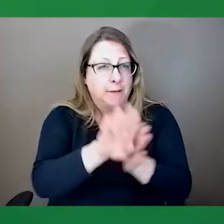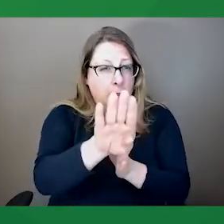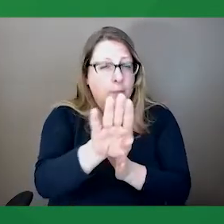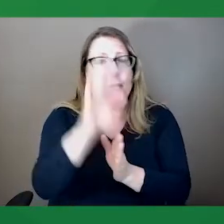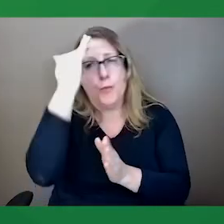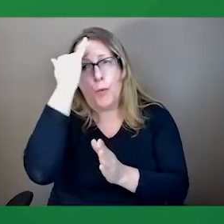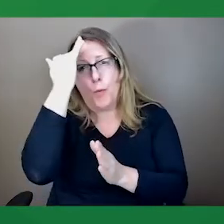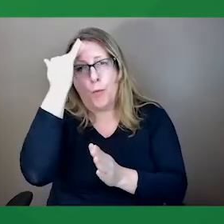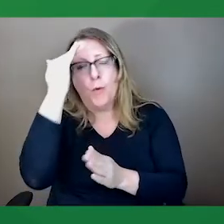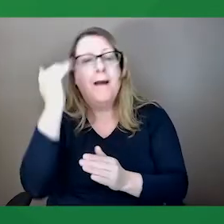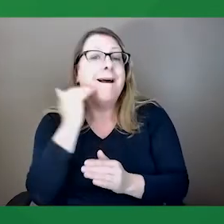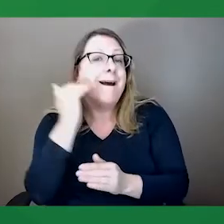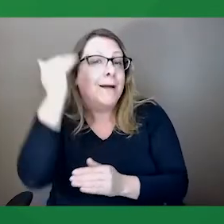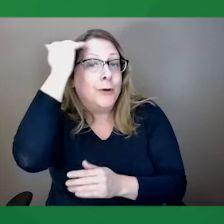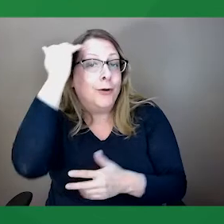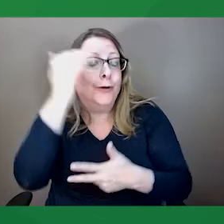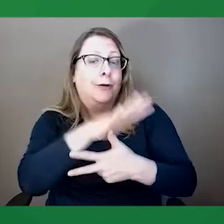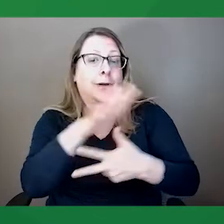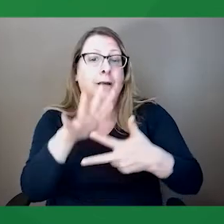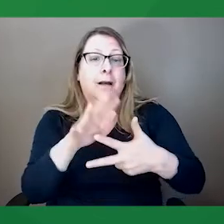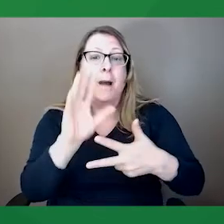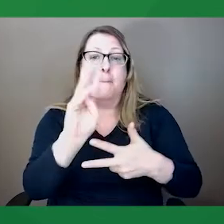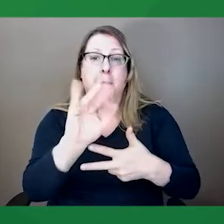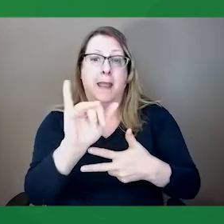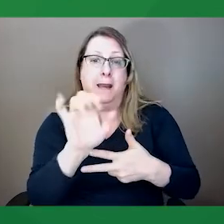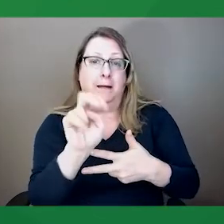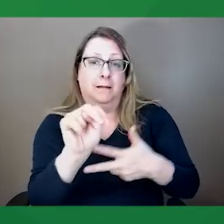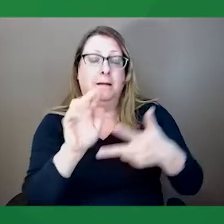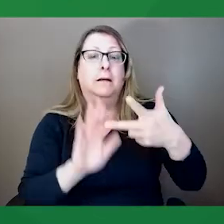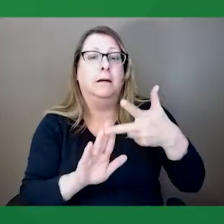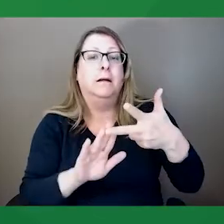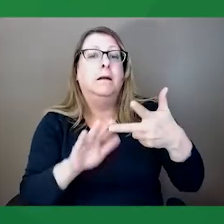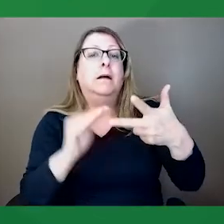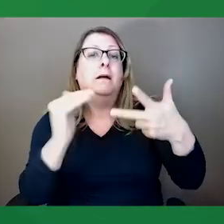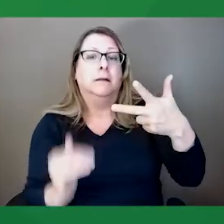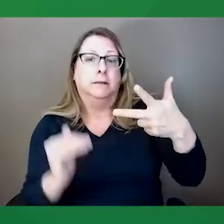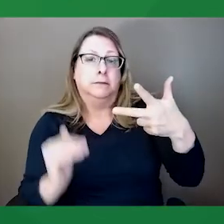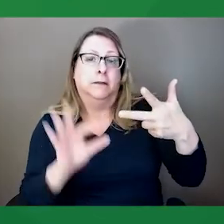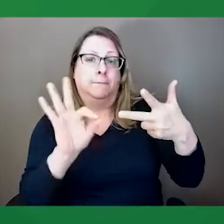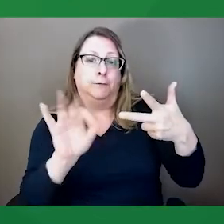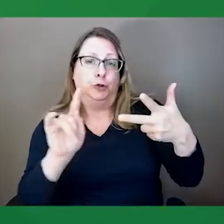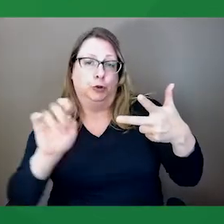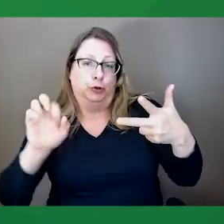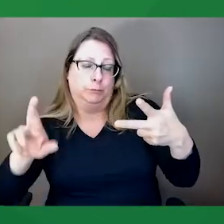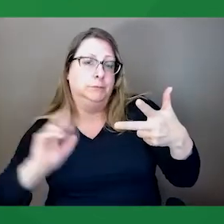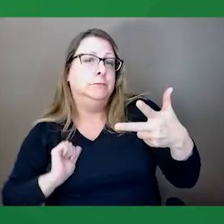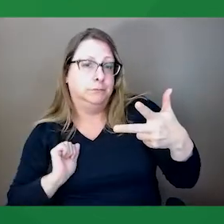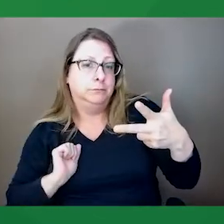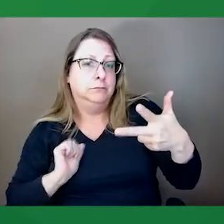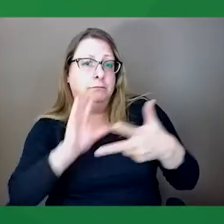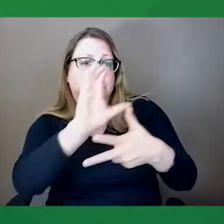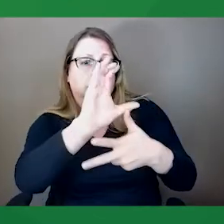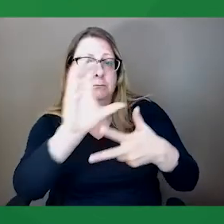Whoever it's what developer here, might know them, header, main and footer. If I show you that image,